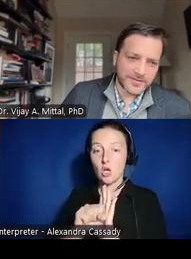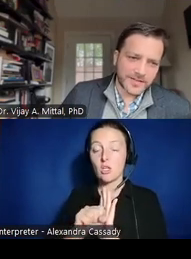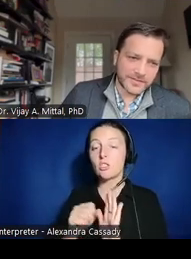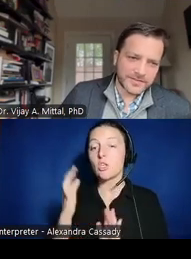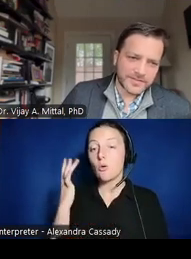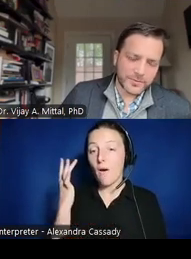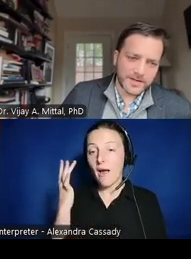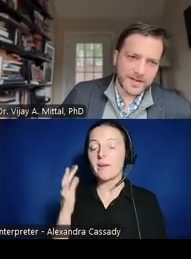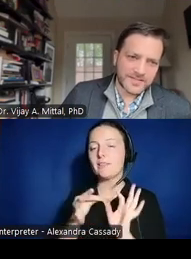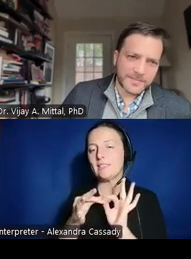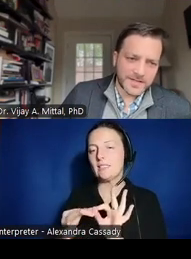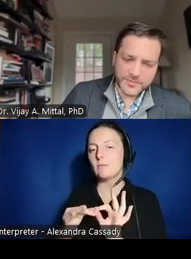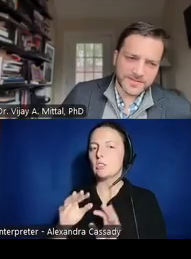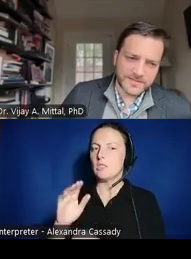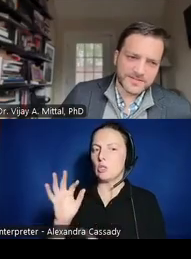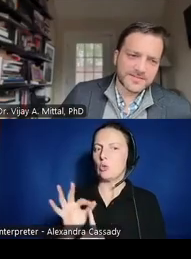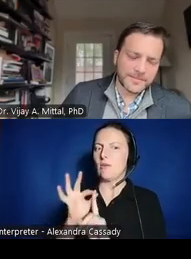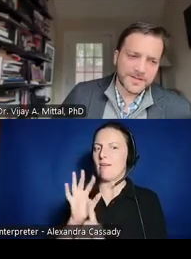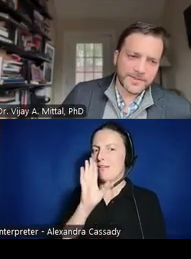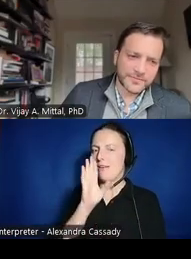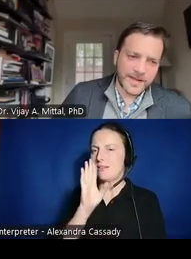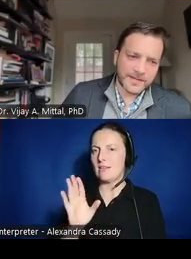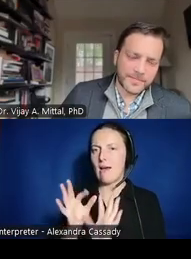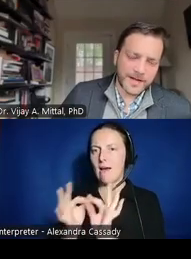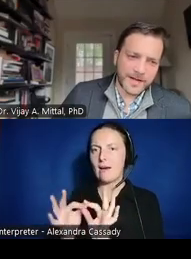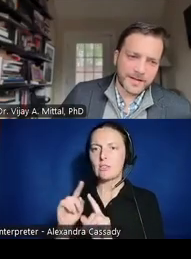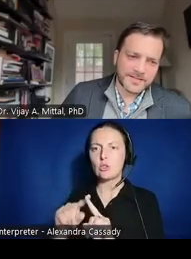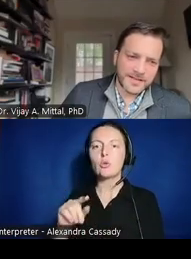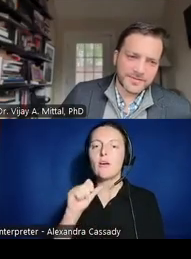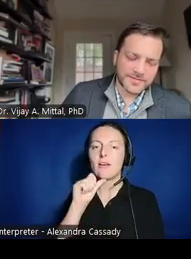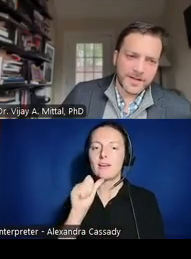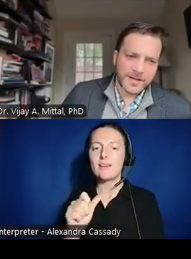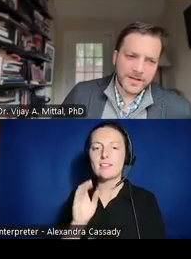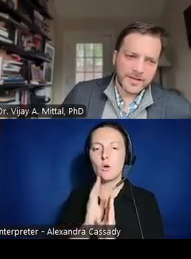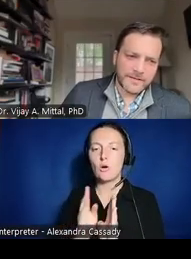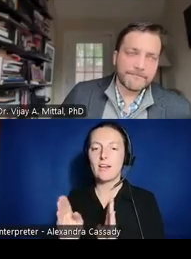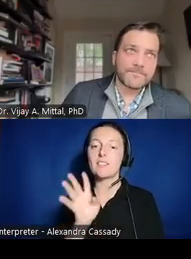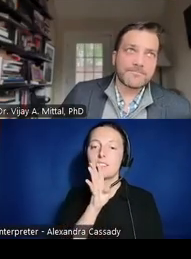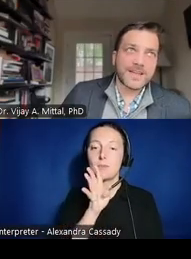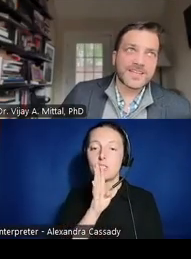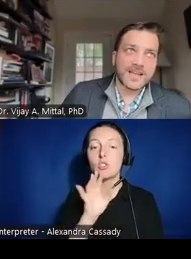uniquely to disorganized speech which is is a symptom that's rated by assessors indicating